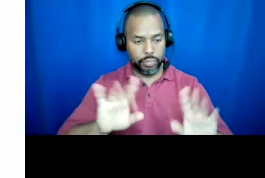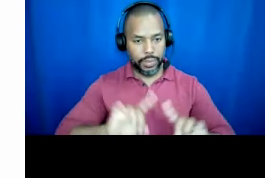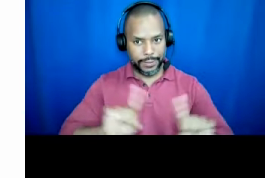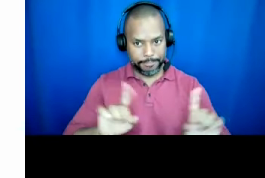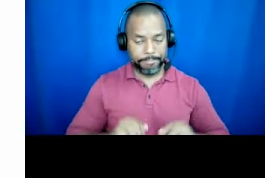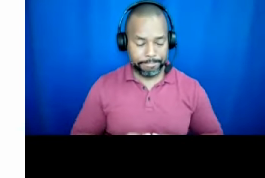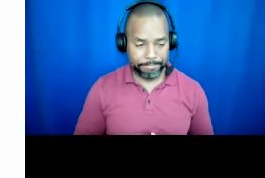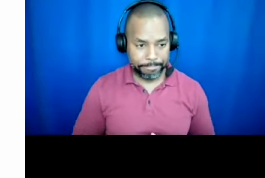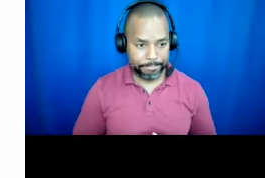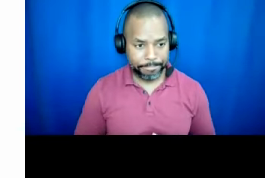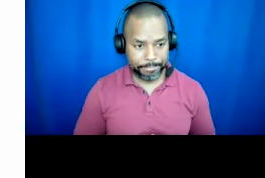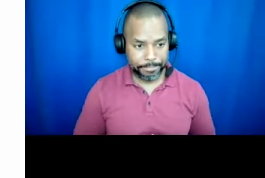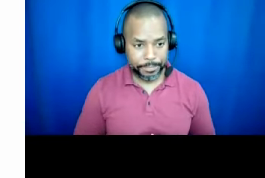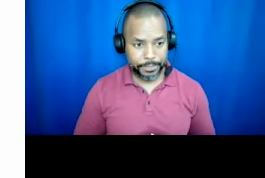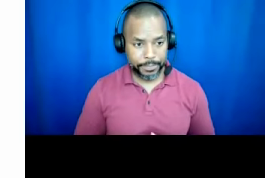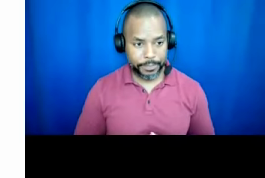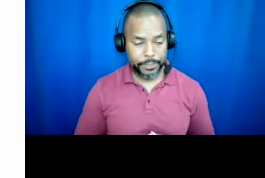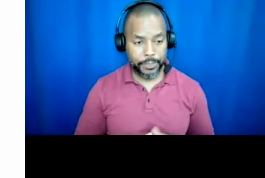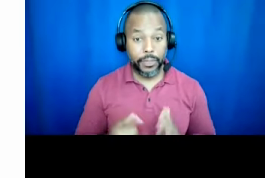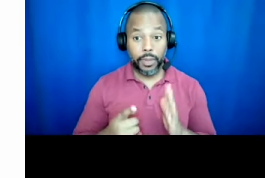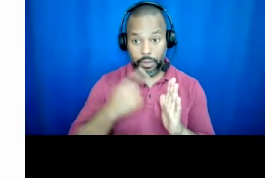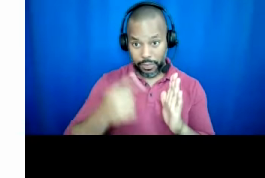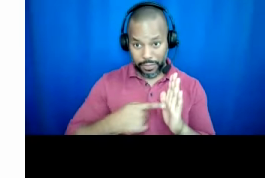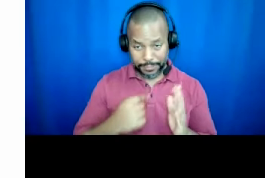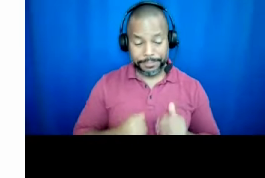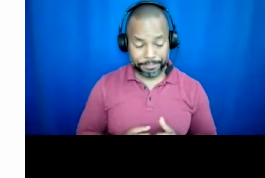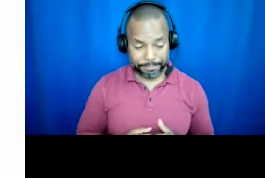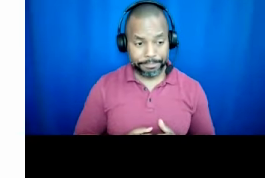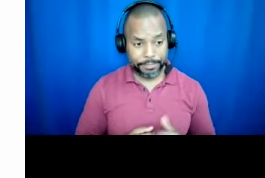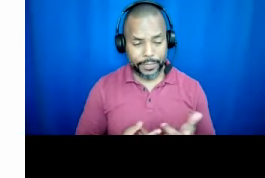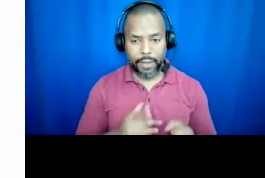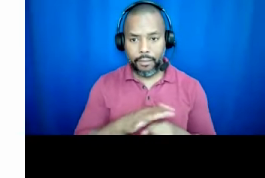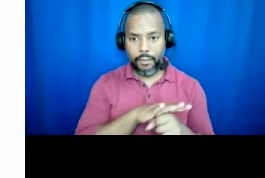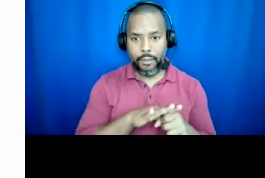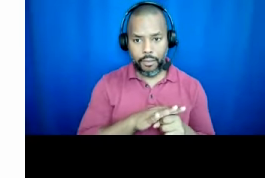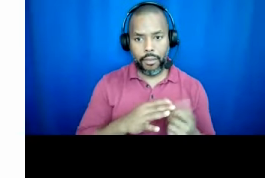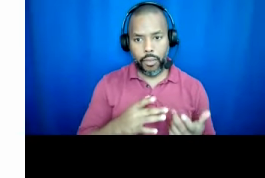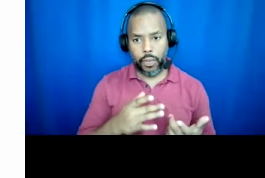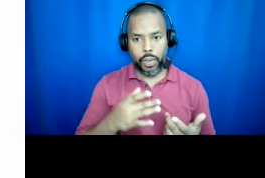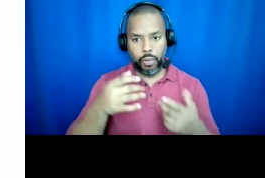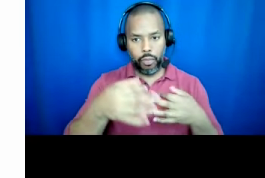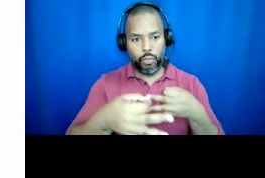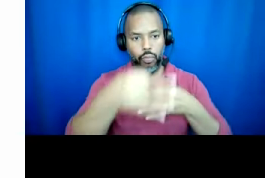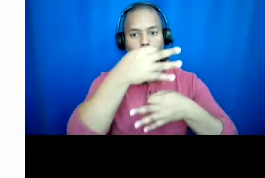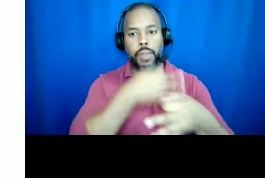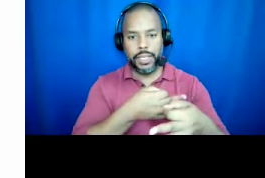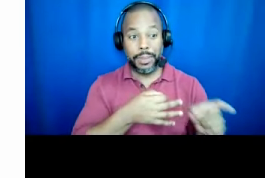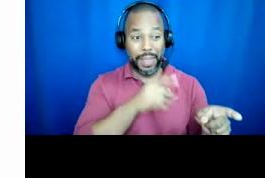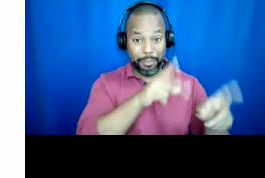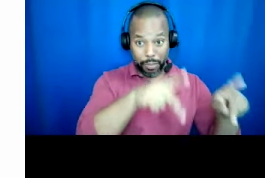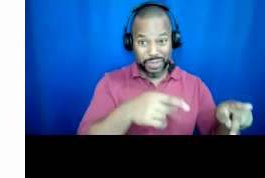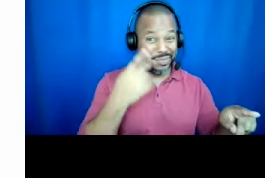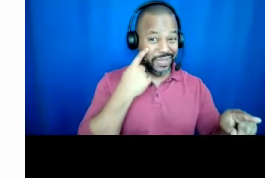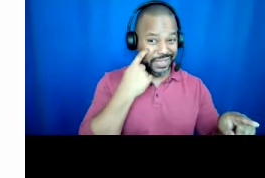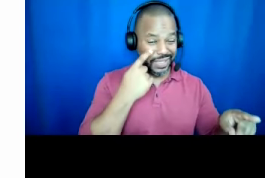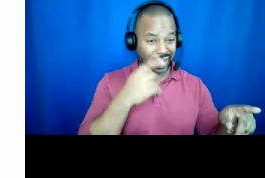Occasionally, for example, we'll have an area that's doing a replacement hire for retirement that happened off cycle.